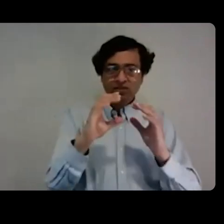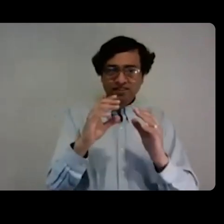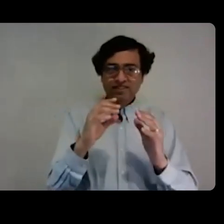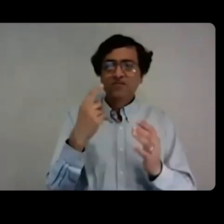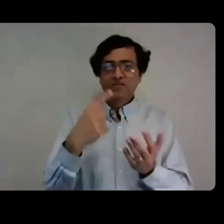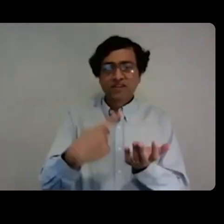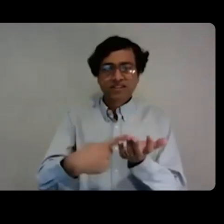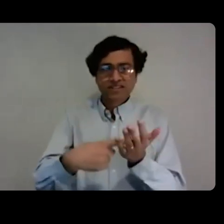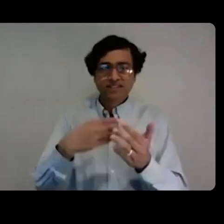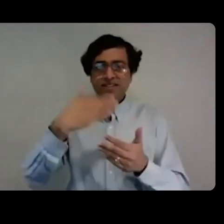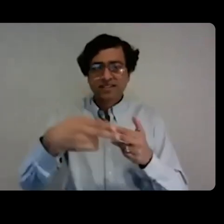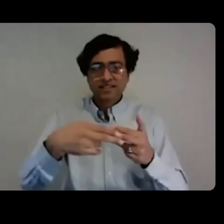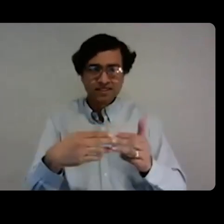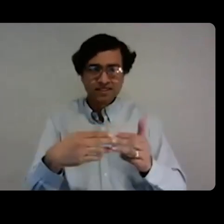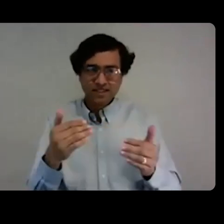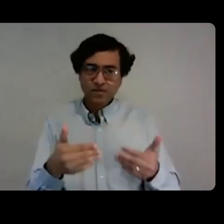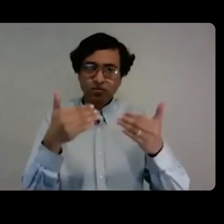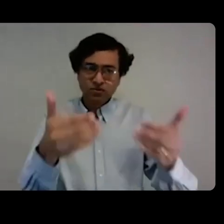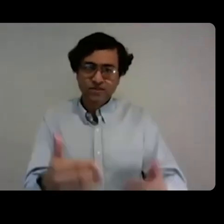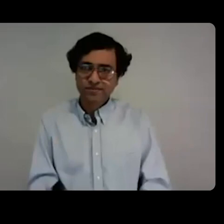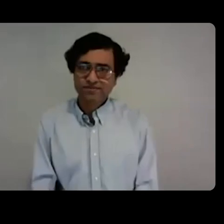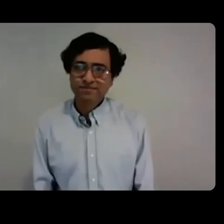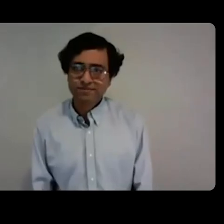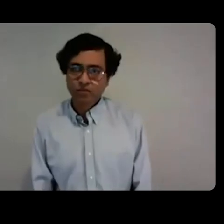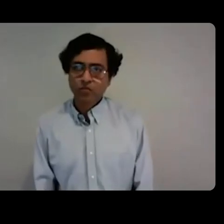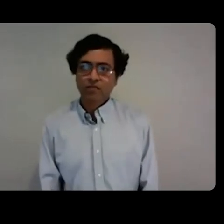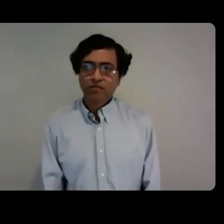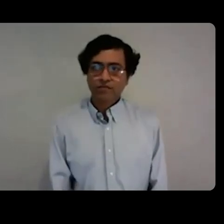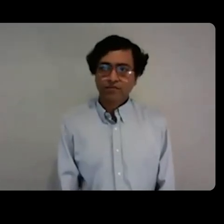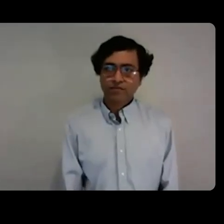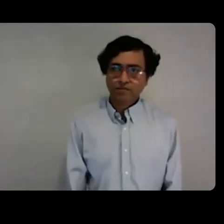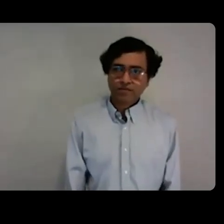So if you turn away, the signs might not be as visible